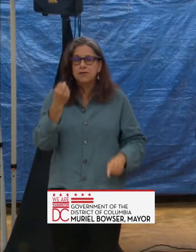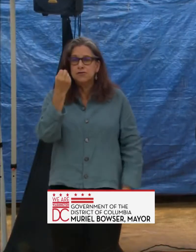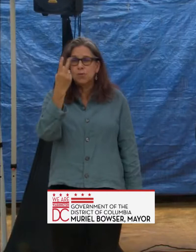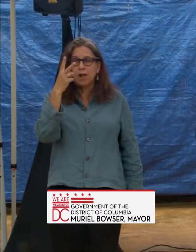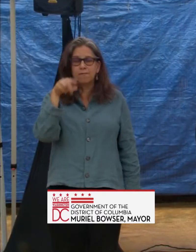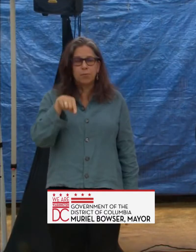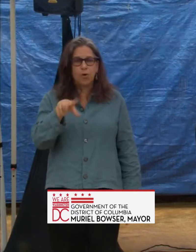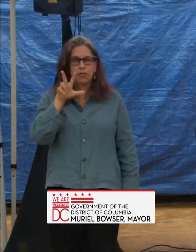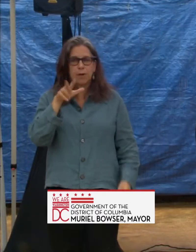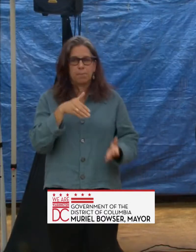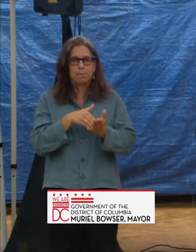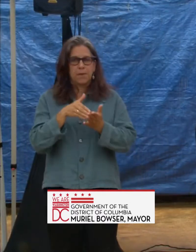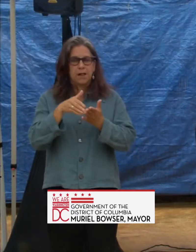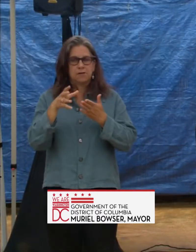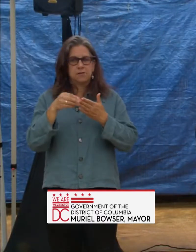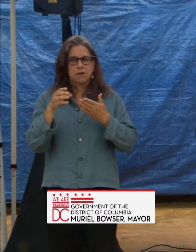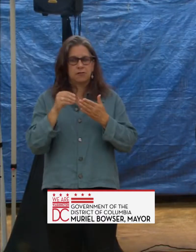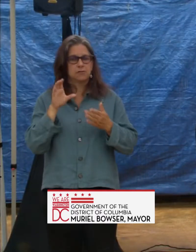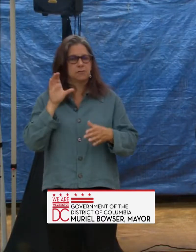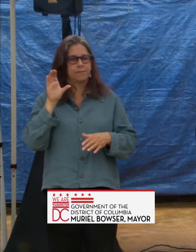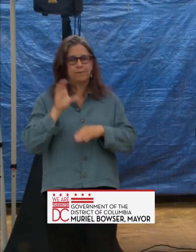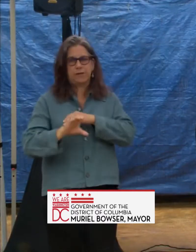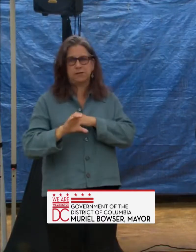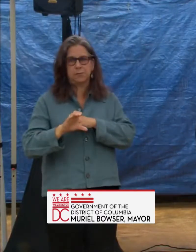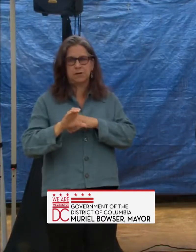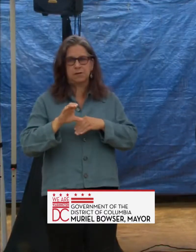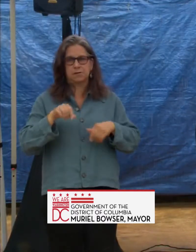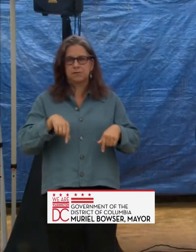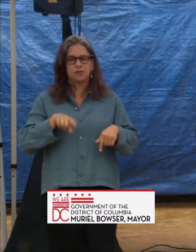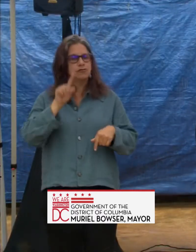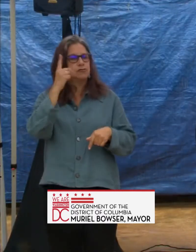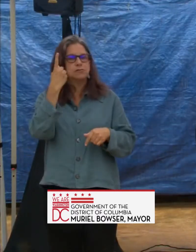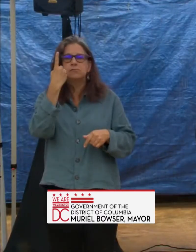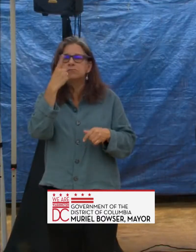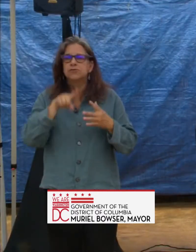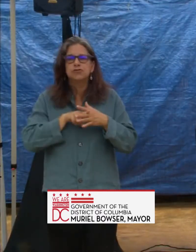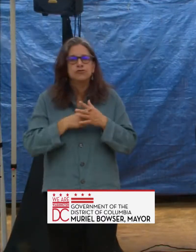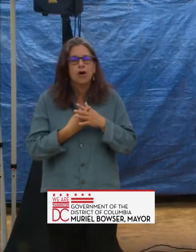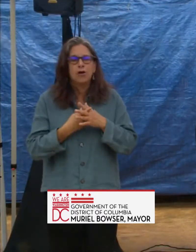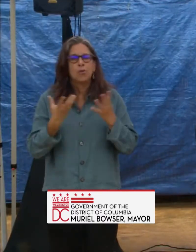A PART OF A ROBUST SERIES OF INVESTMENTS THAT OUR GOVERNMENT IS MAKING IN KENNEDY STREET.